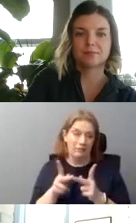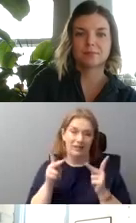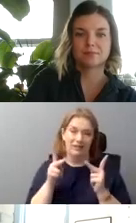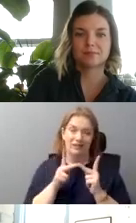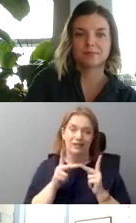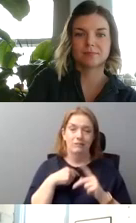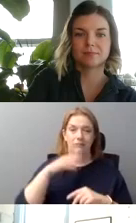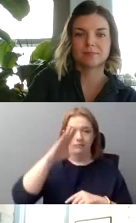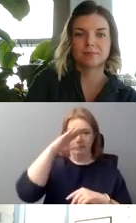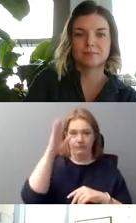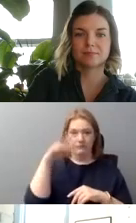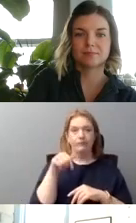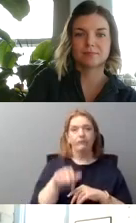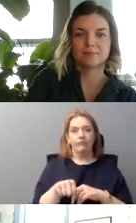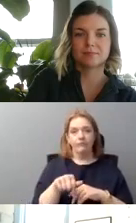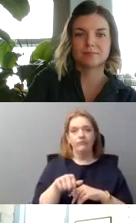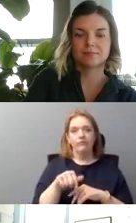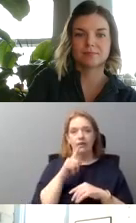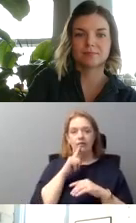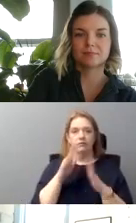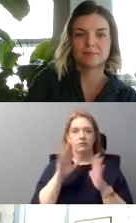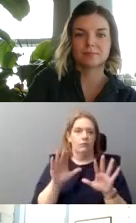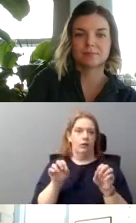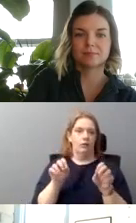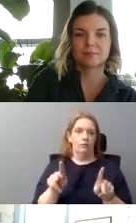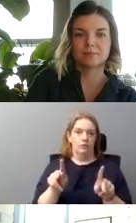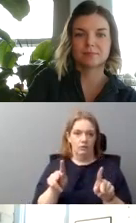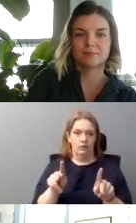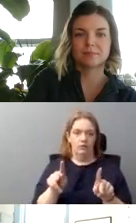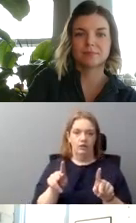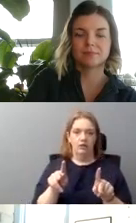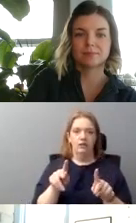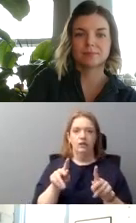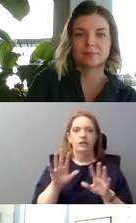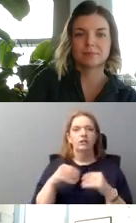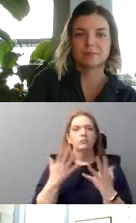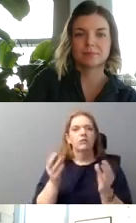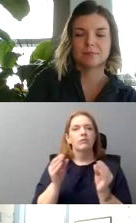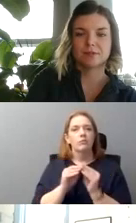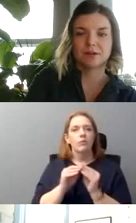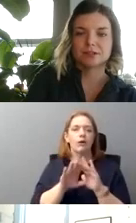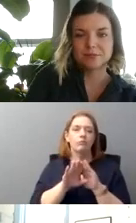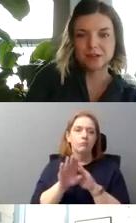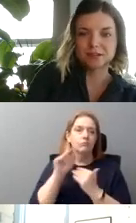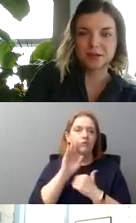like this is a really incredible opportunity that's just going to open more doors for everybody else who's working here. R: Awesome! Thanks Sam.